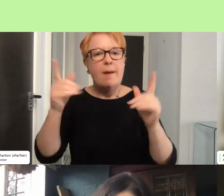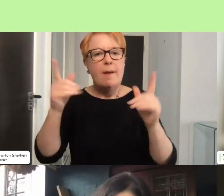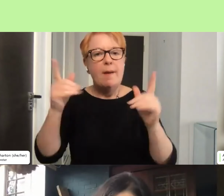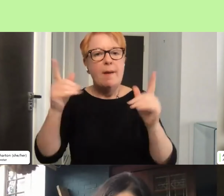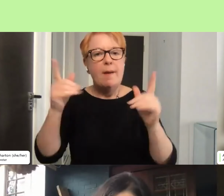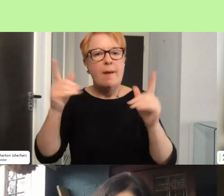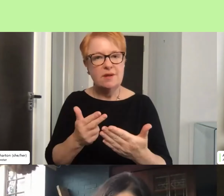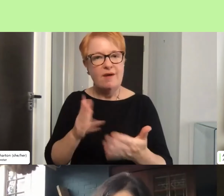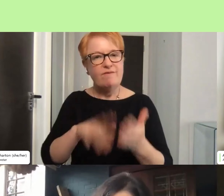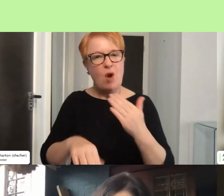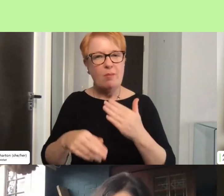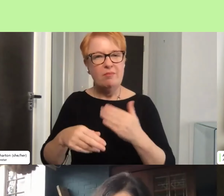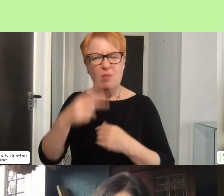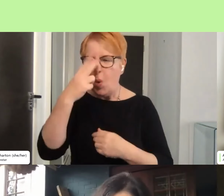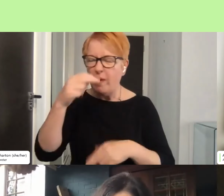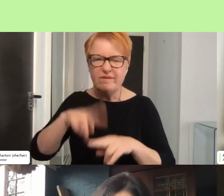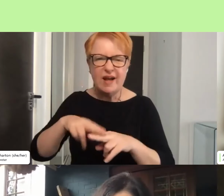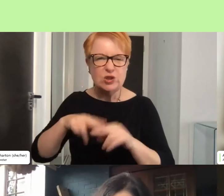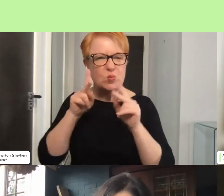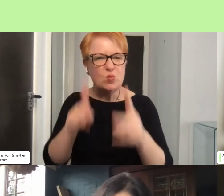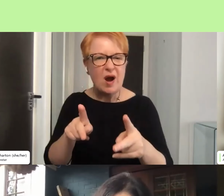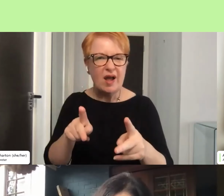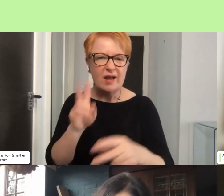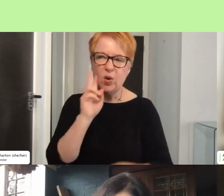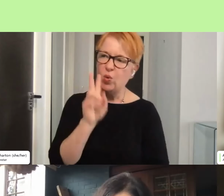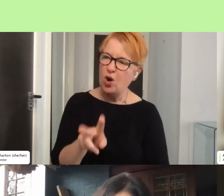at art and make it – opening it up for relevant artistic practice.